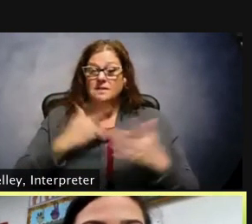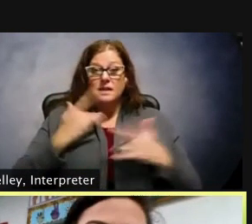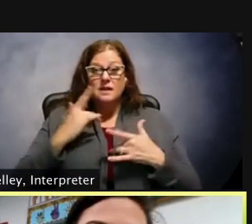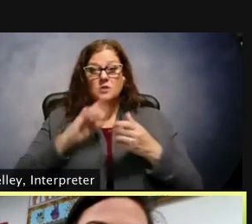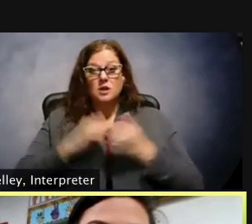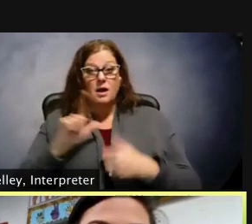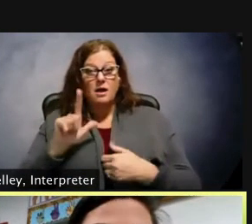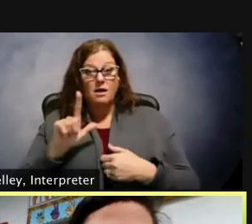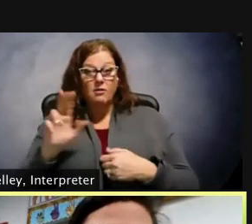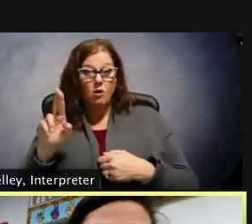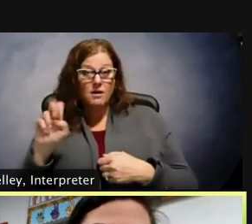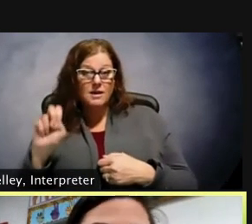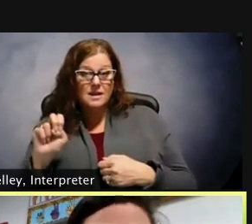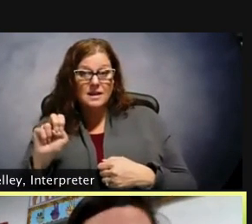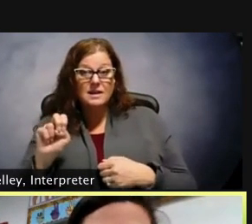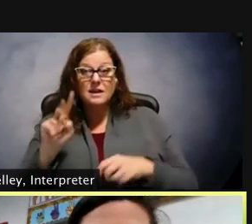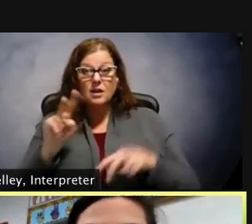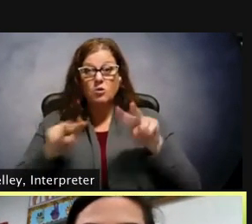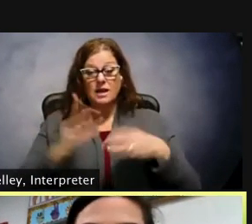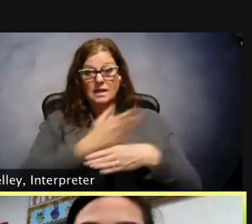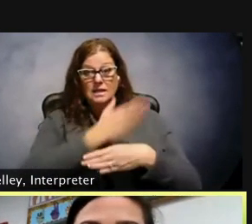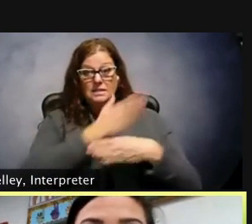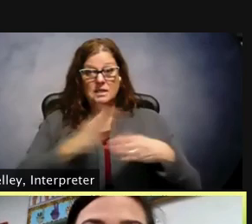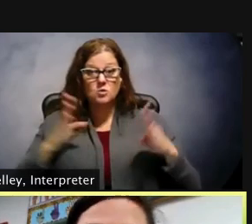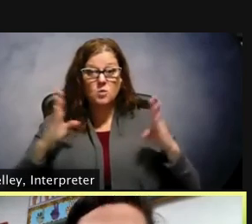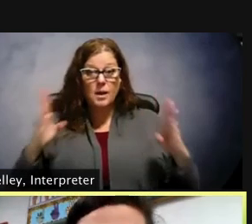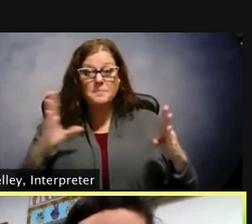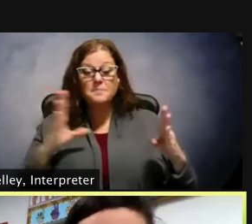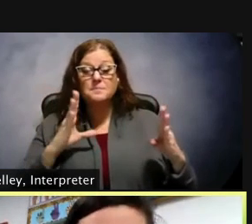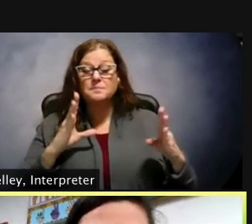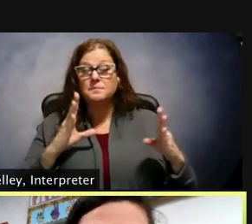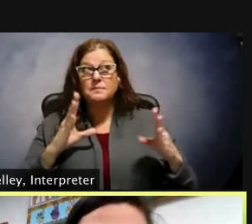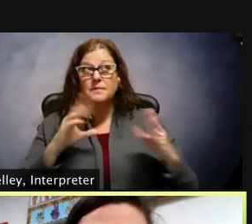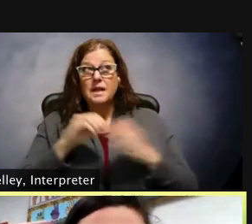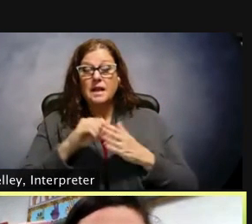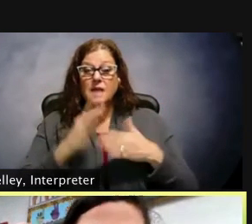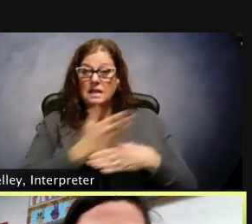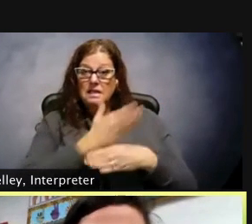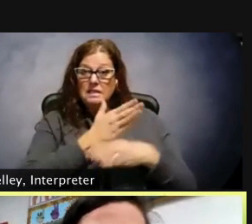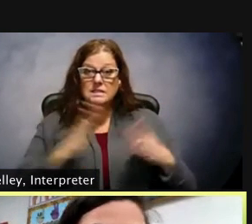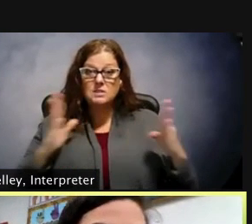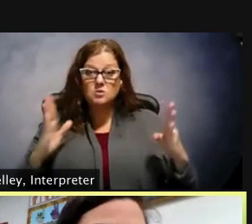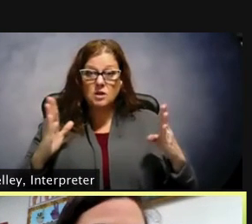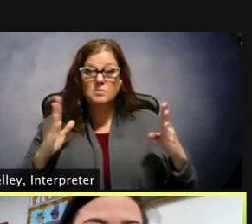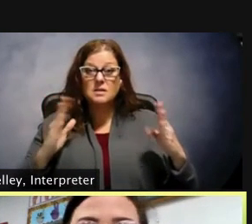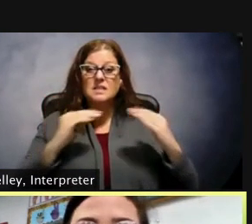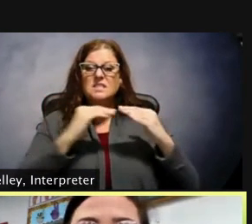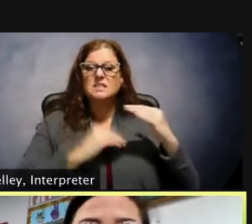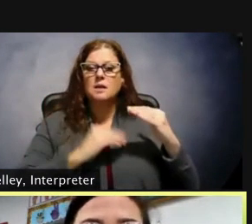because I was looking at the continuum, and even in that continuum there are subsets and it doesn't